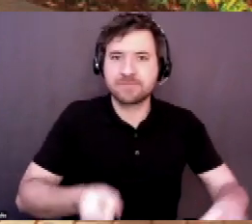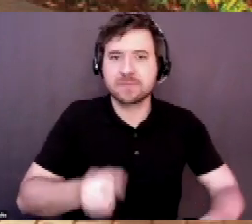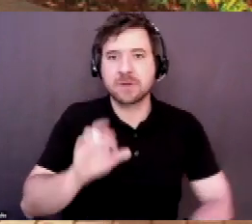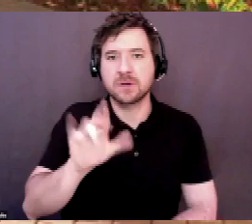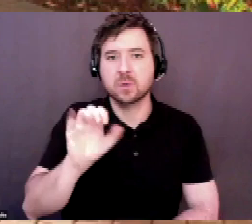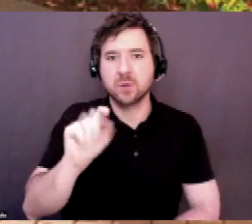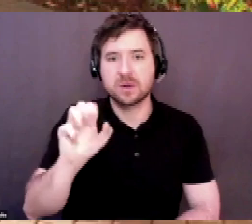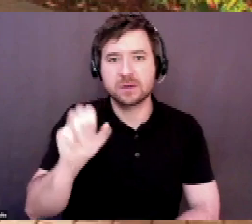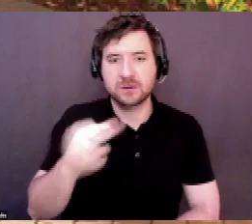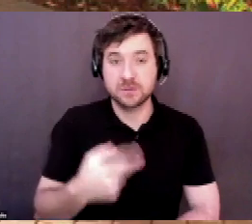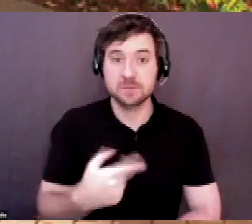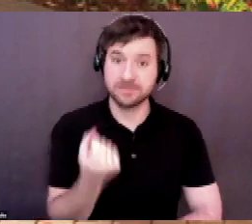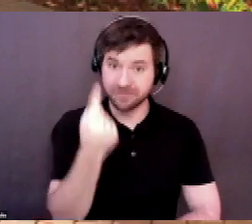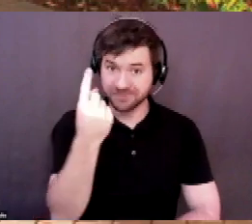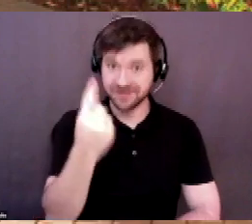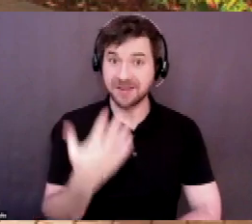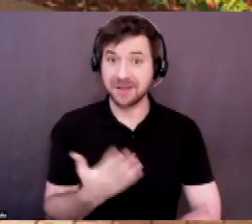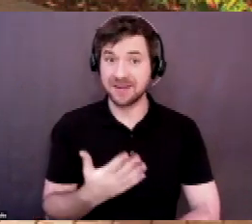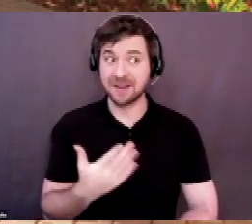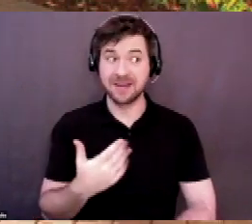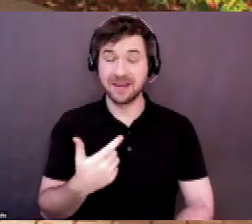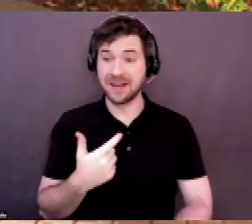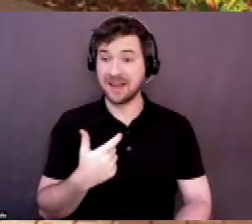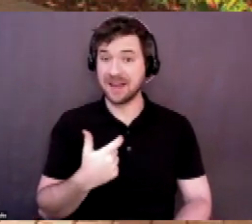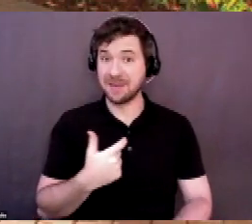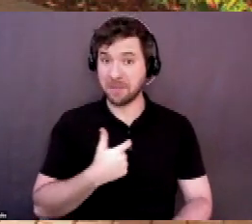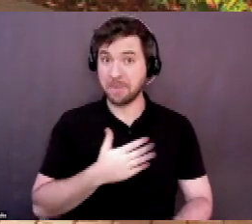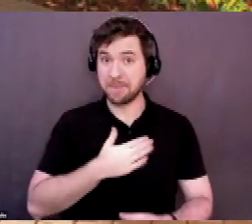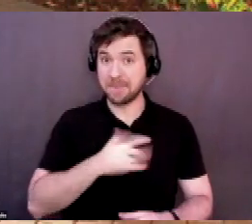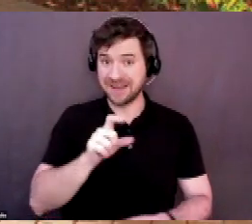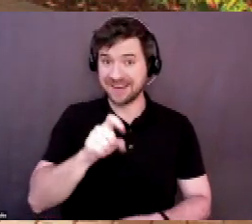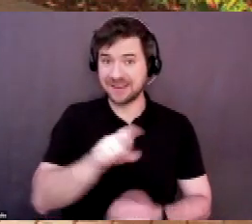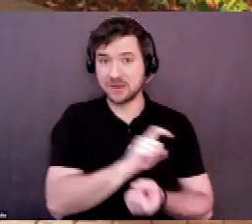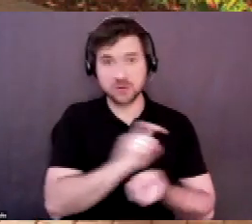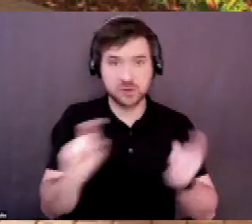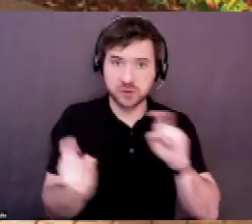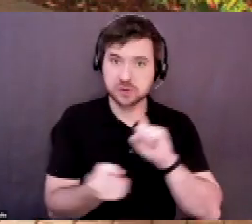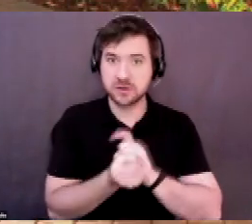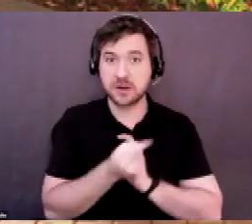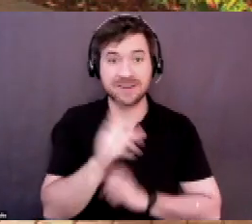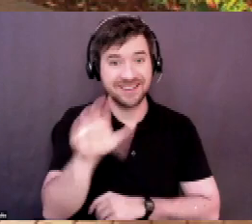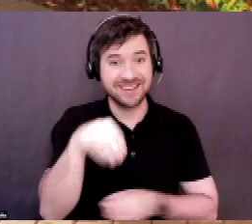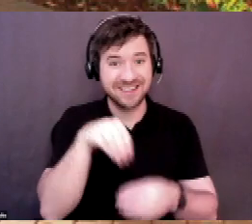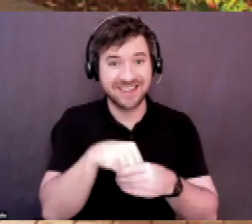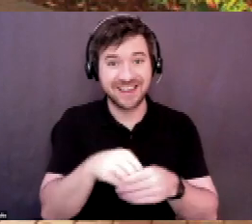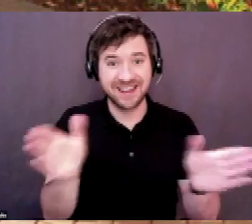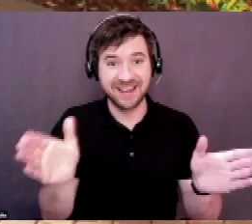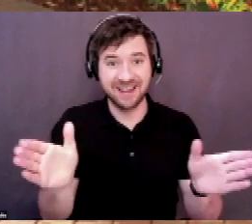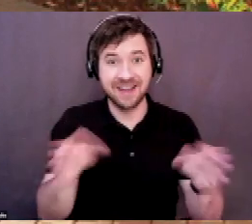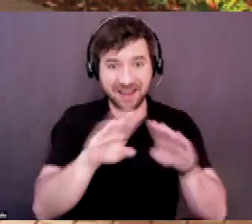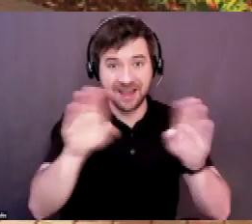I went from being a crutch walker and an independent walker in the house to using my wheelchair in the house.